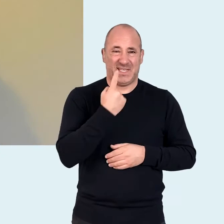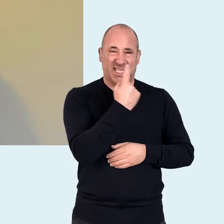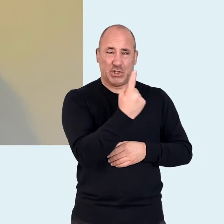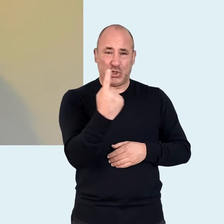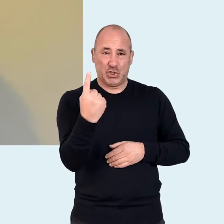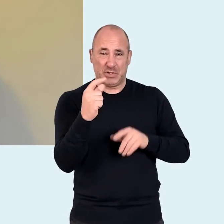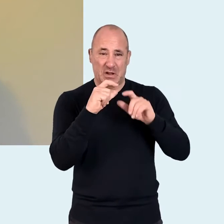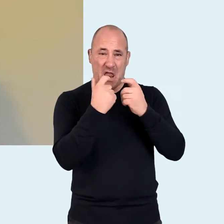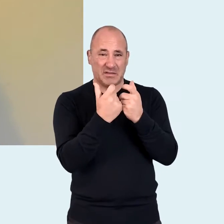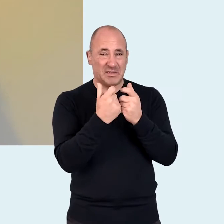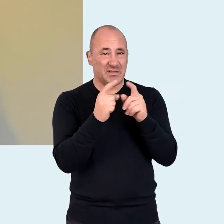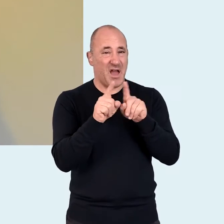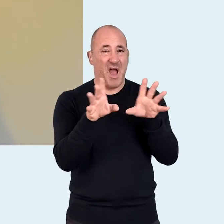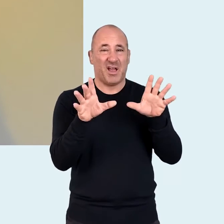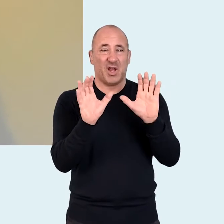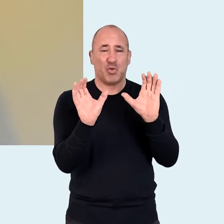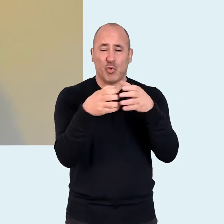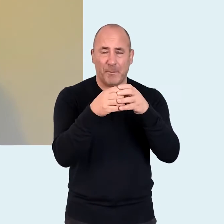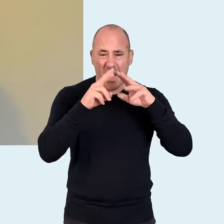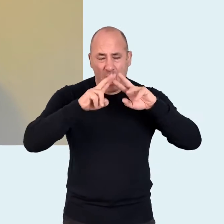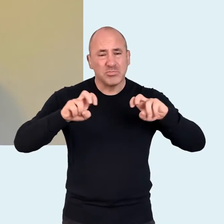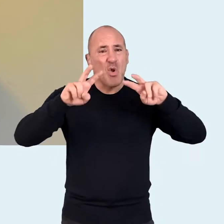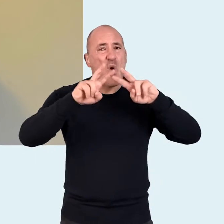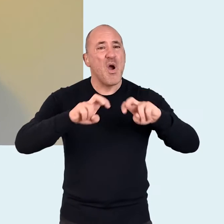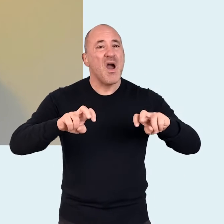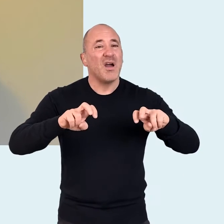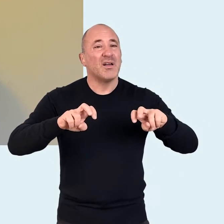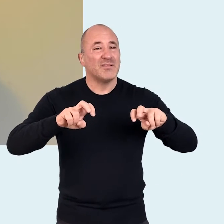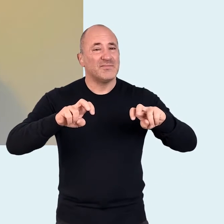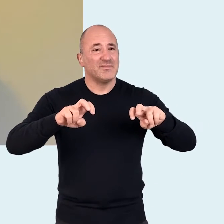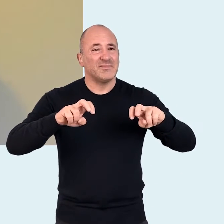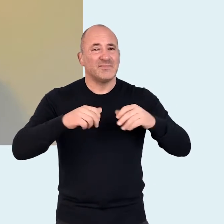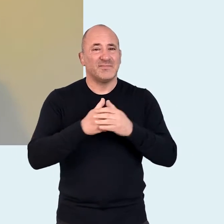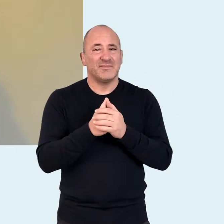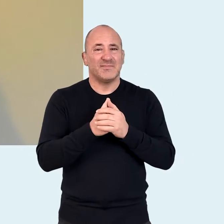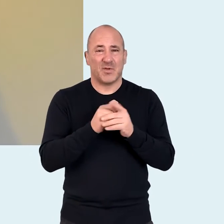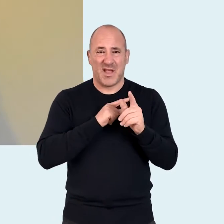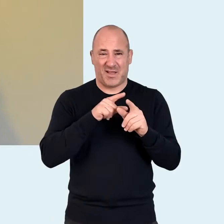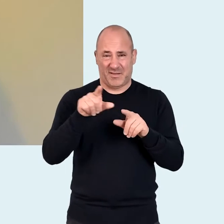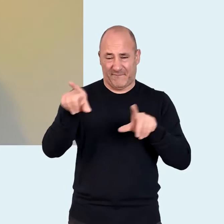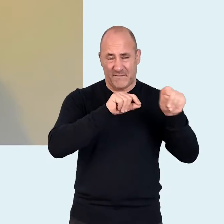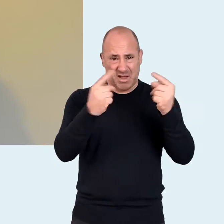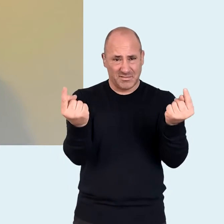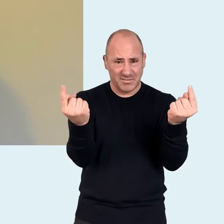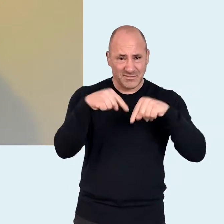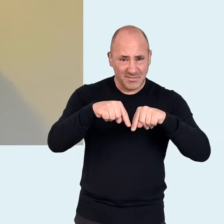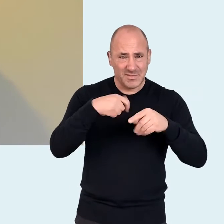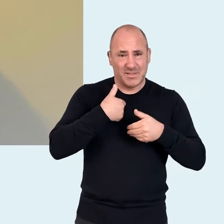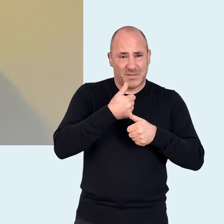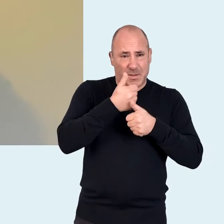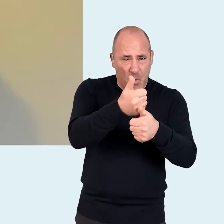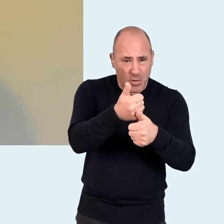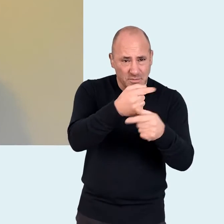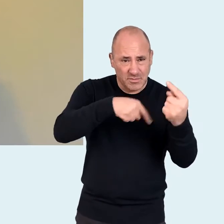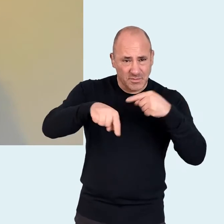Treat each individual class as a group exploration. You're inviting and supporting everyone to